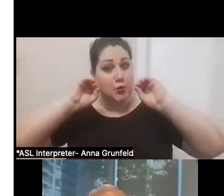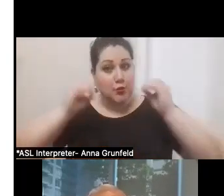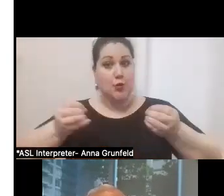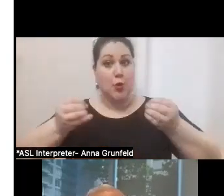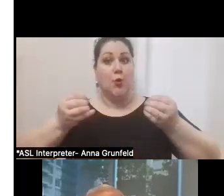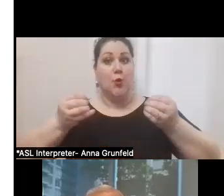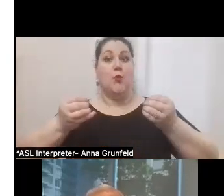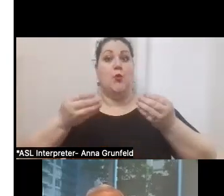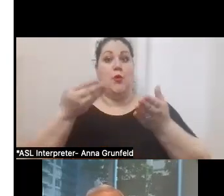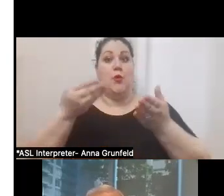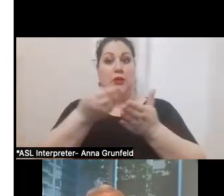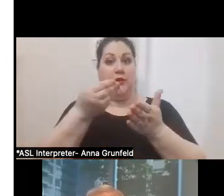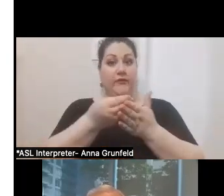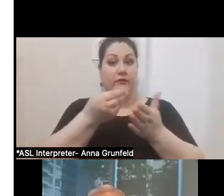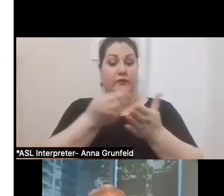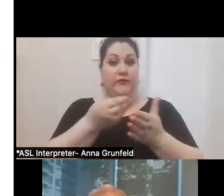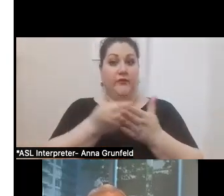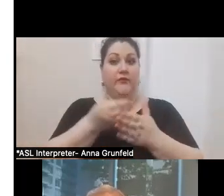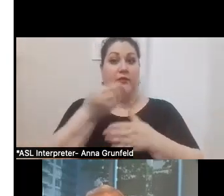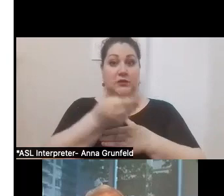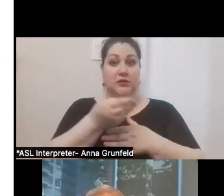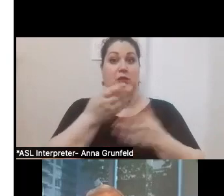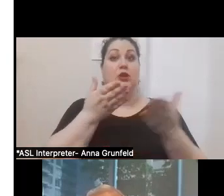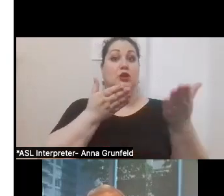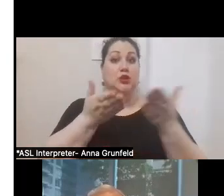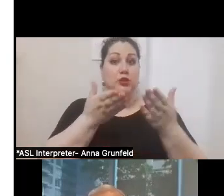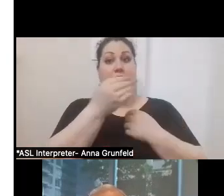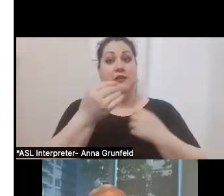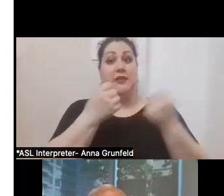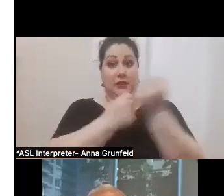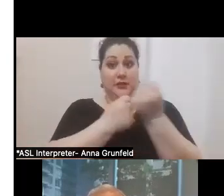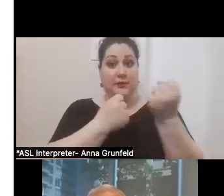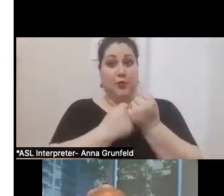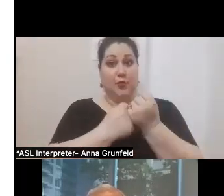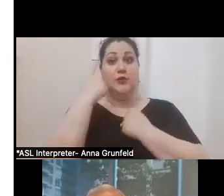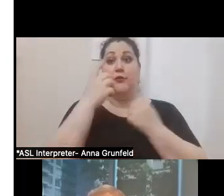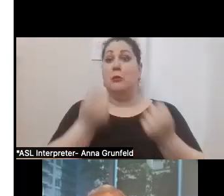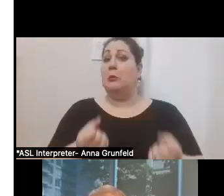of the university students that you will encounter who live with autism.